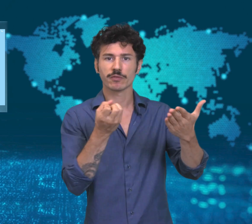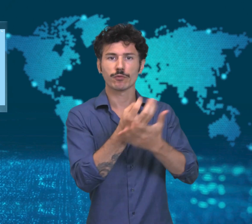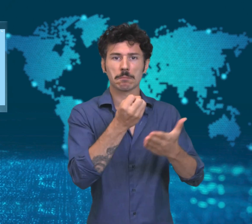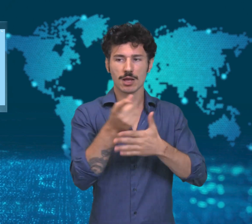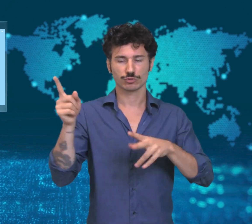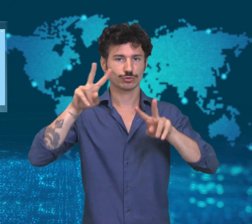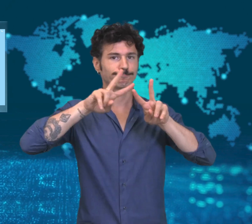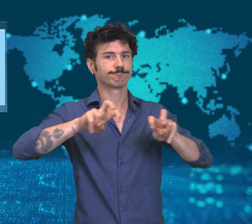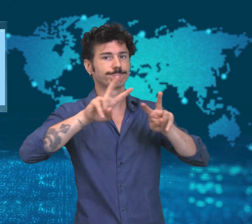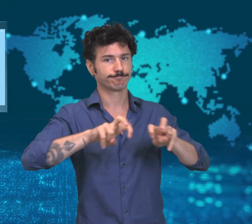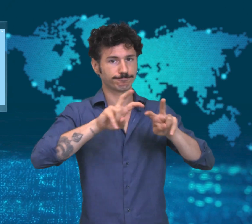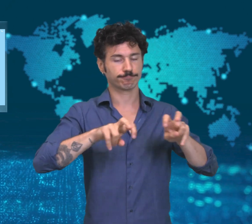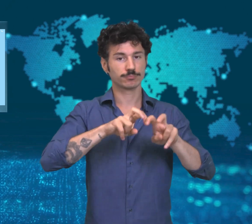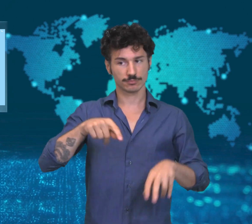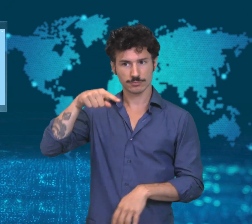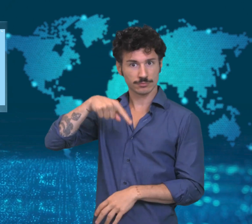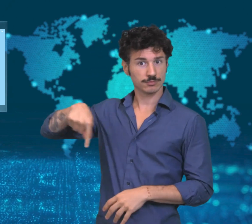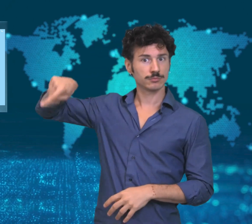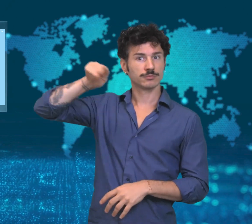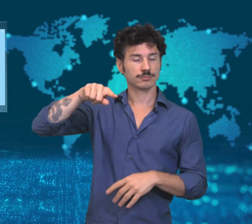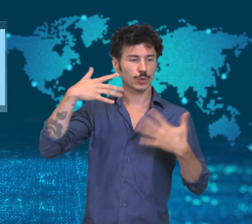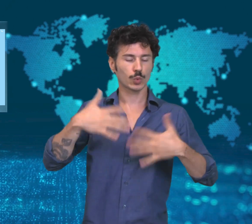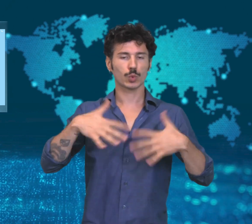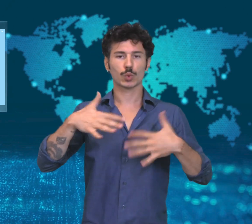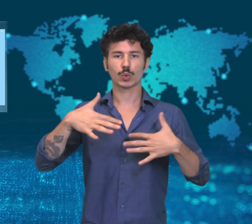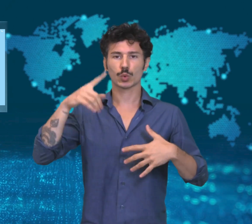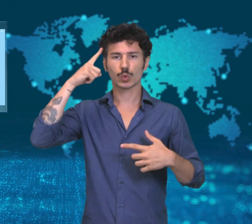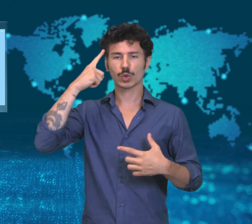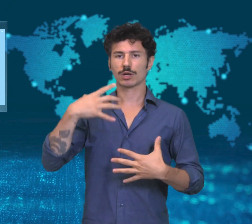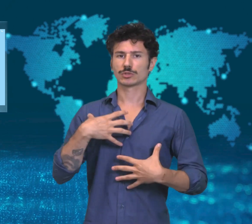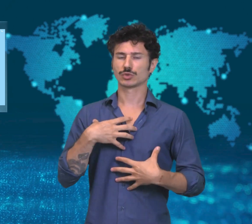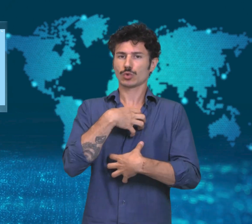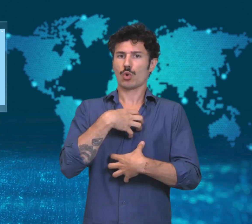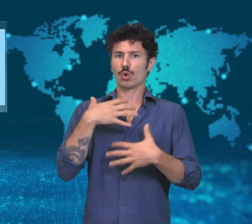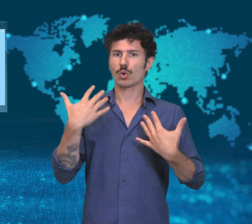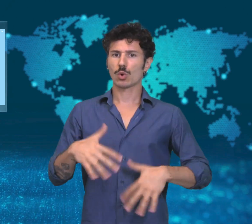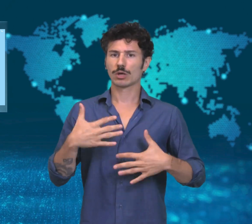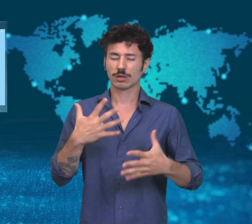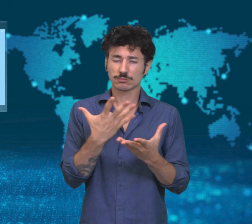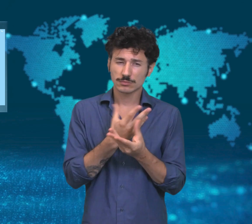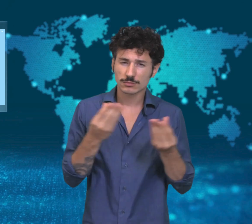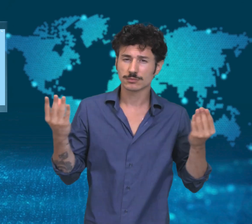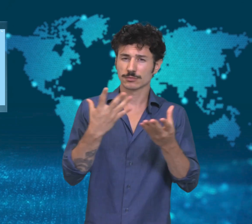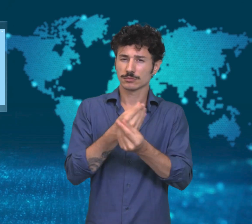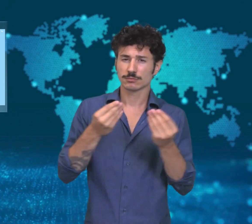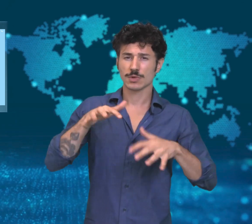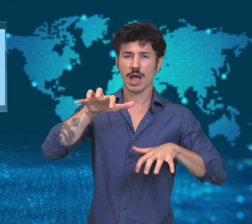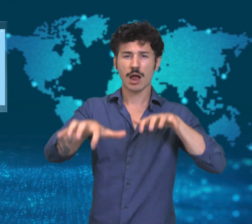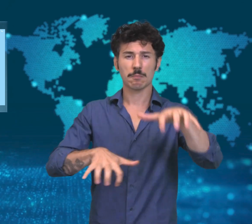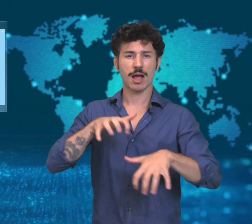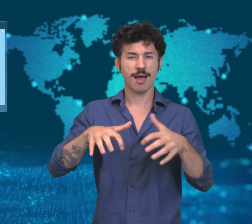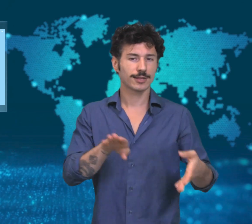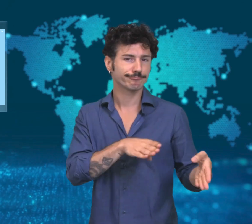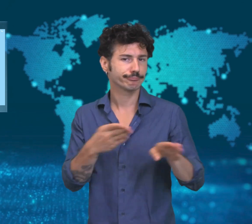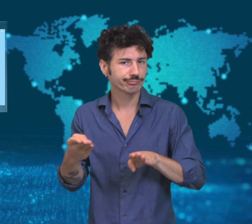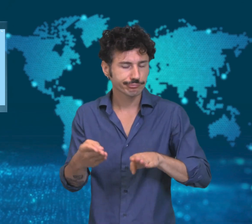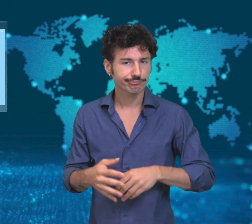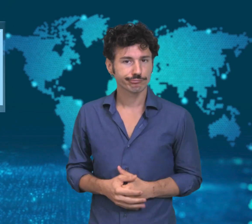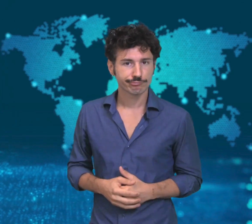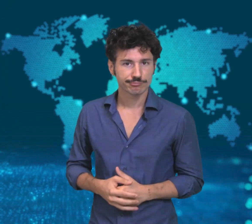The group was shocked by the number of animals that lost their lives.